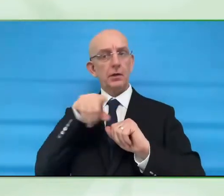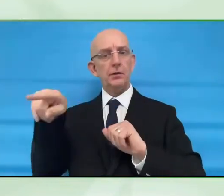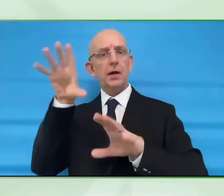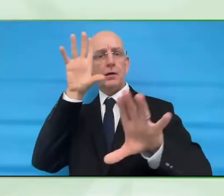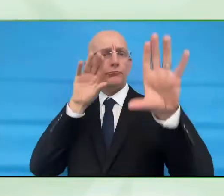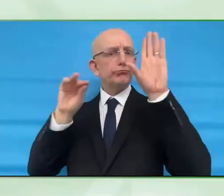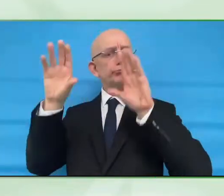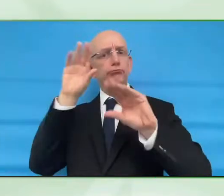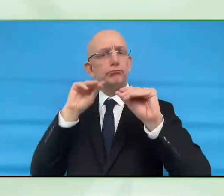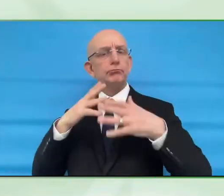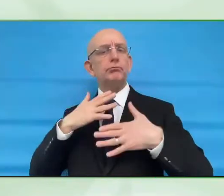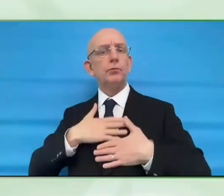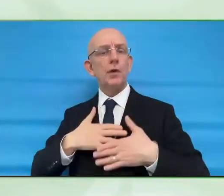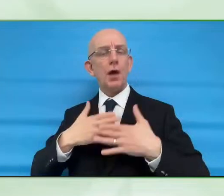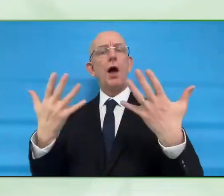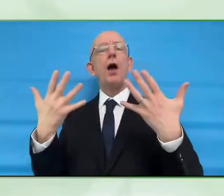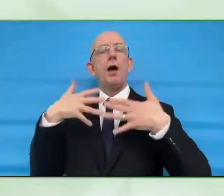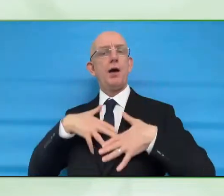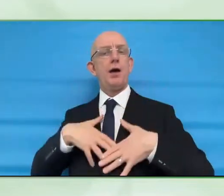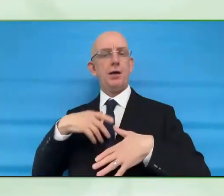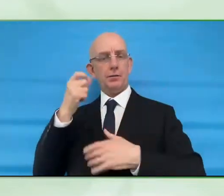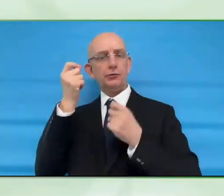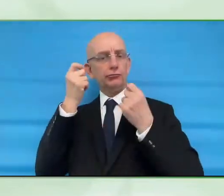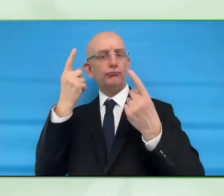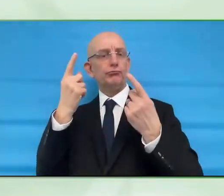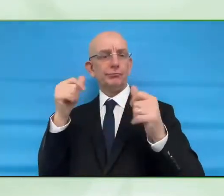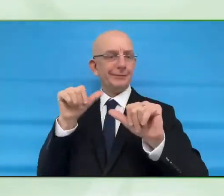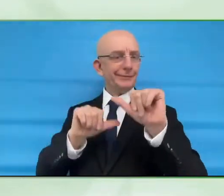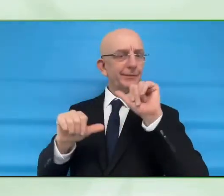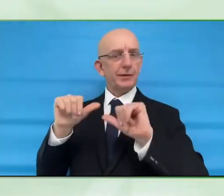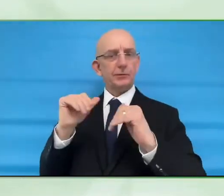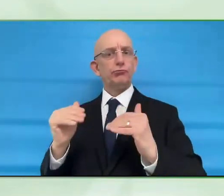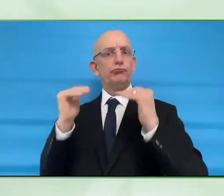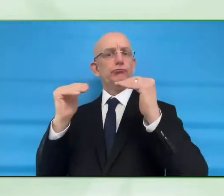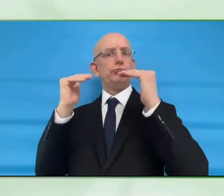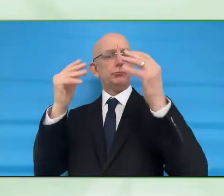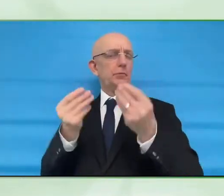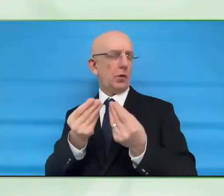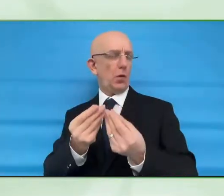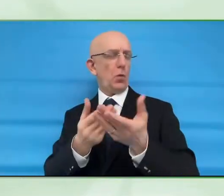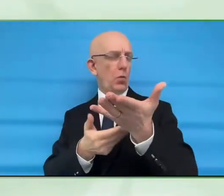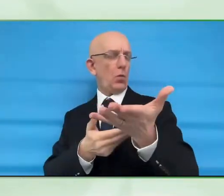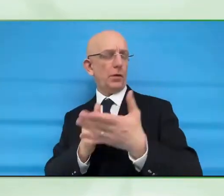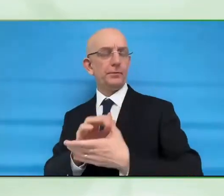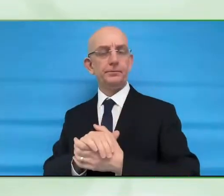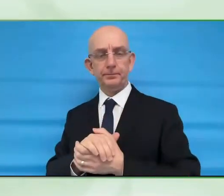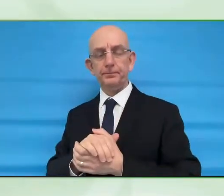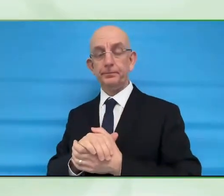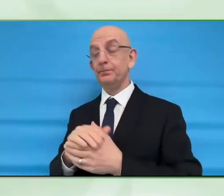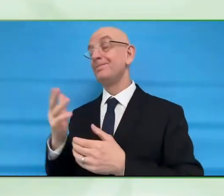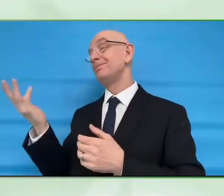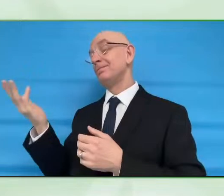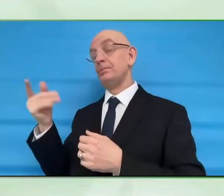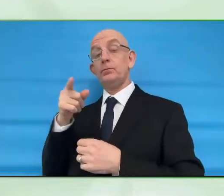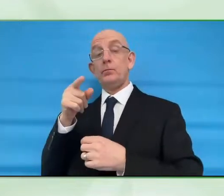And from the technology side, what transducer the in terms of the use of